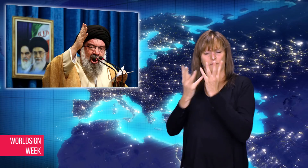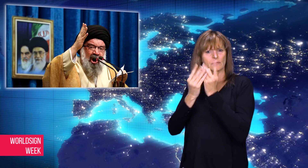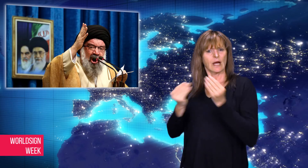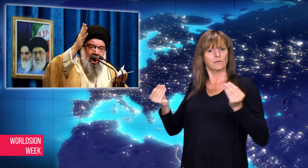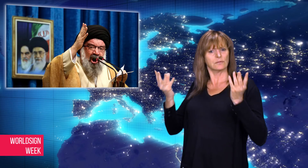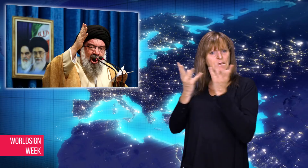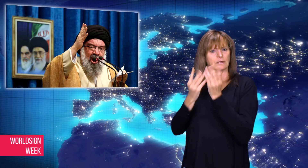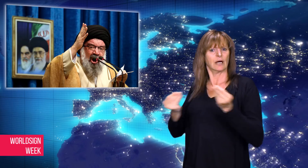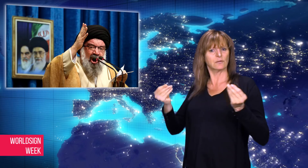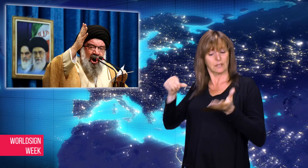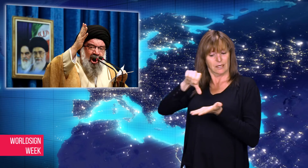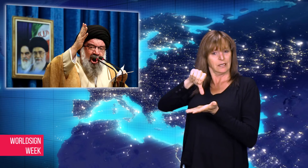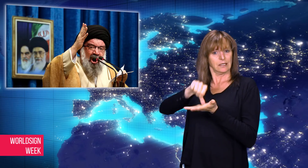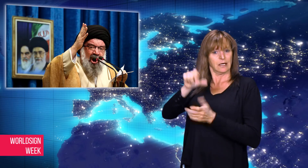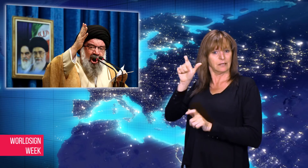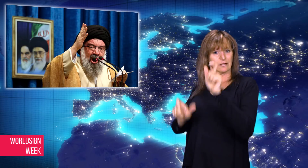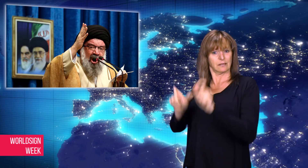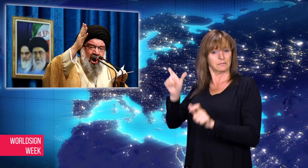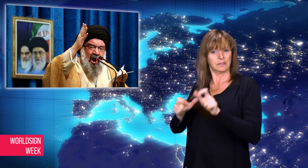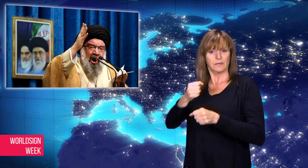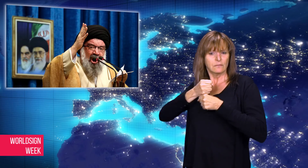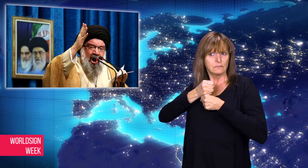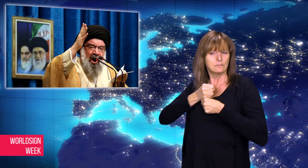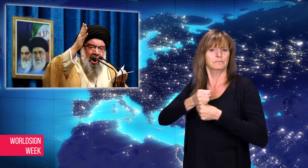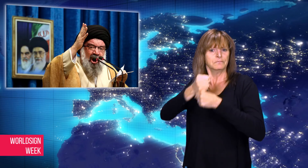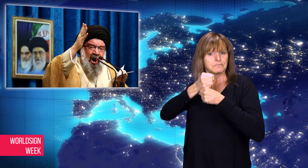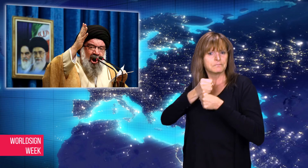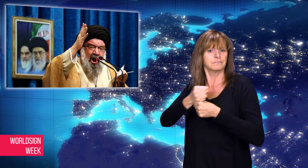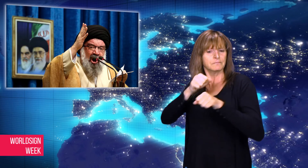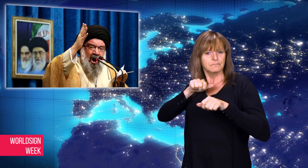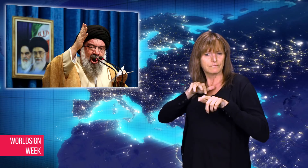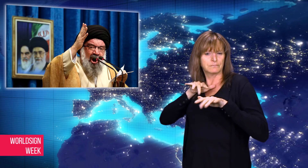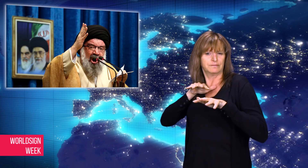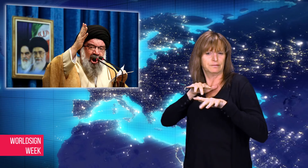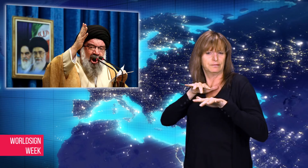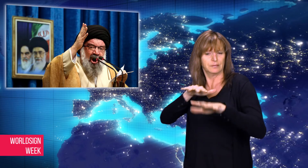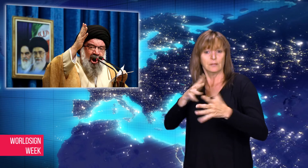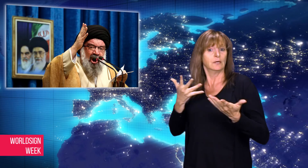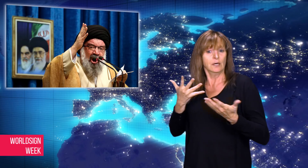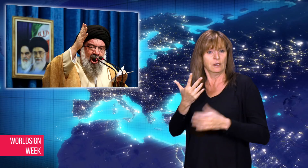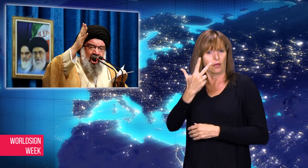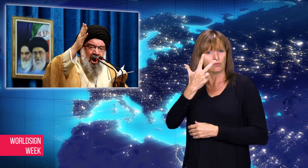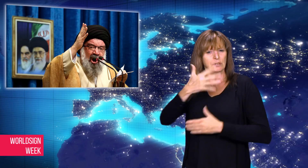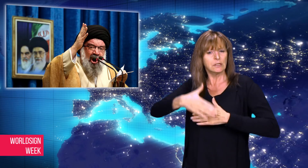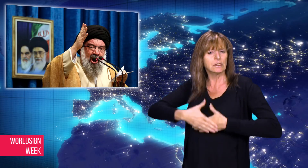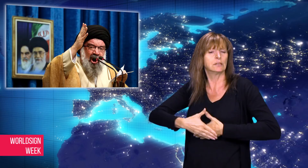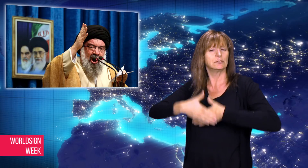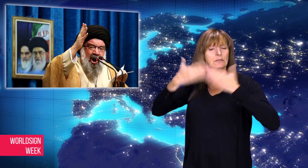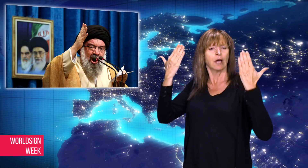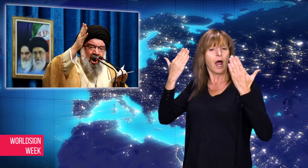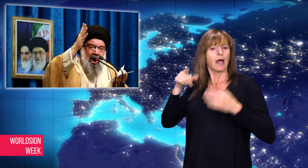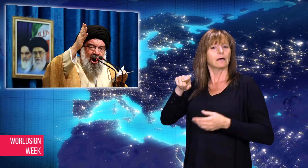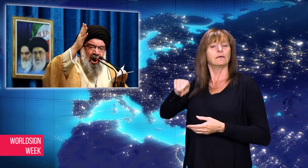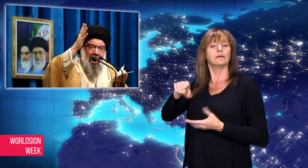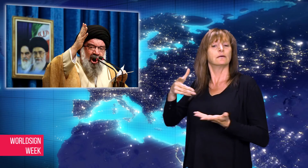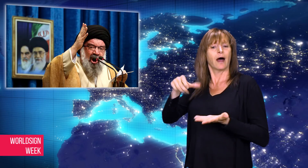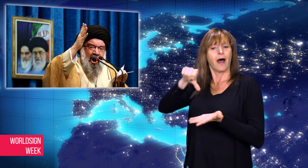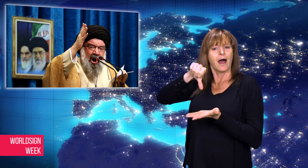Thousands of Iranian demonstrators rallied for the third day at the